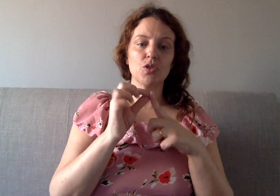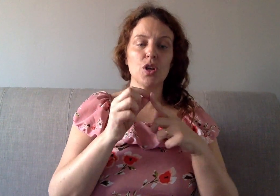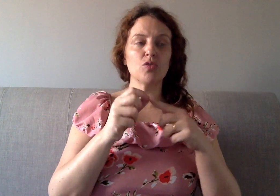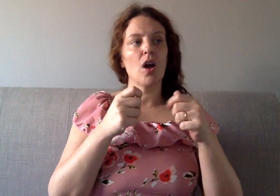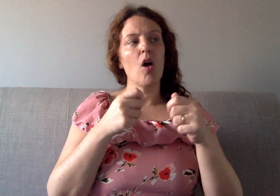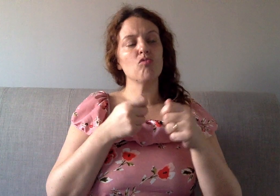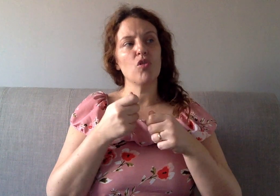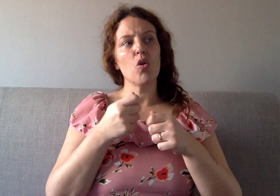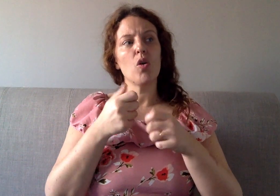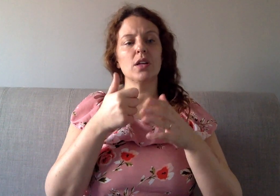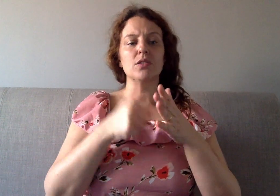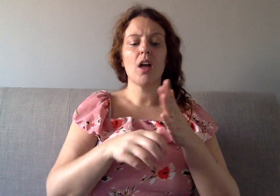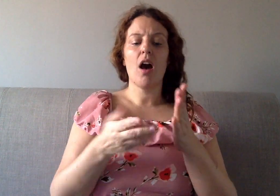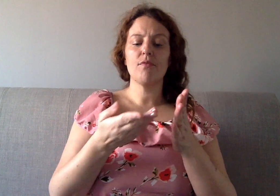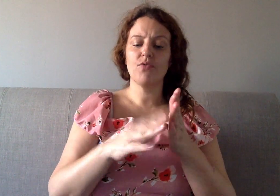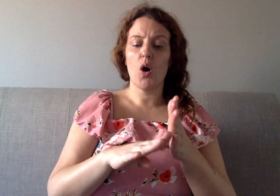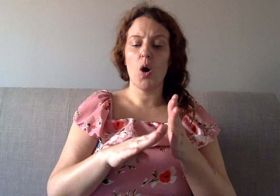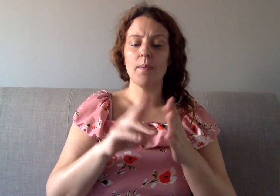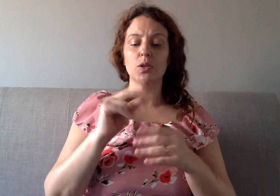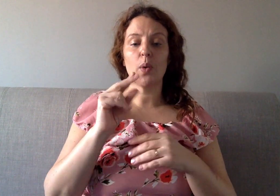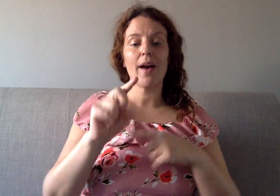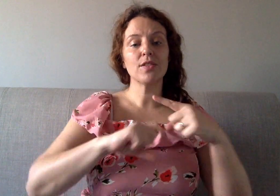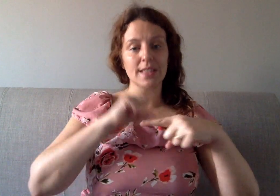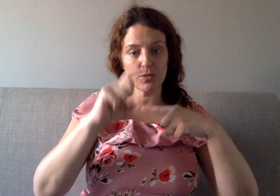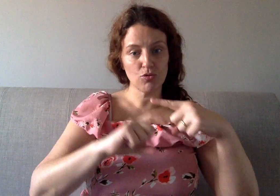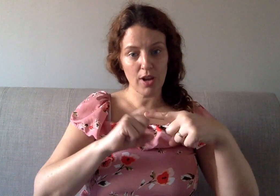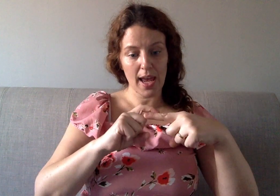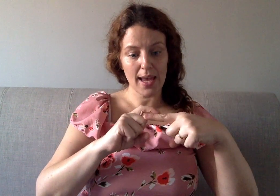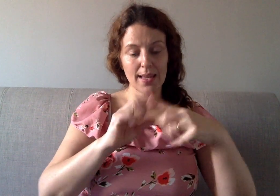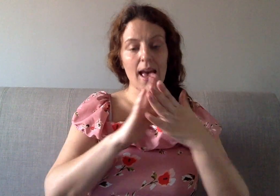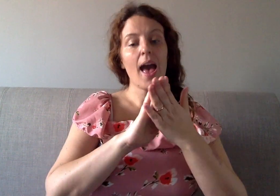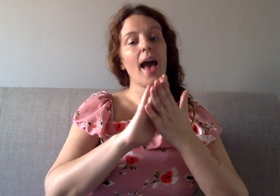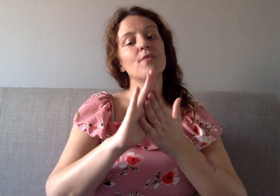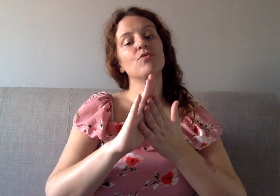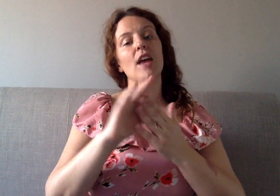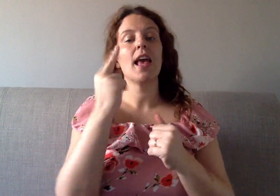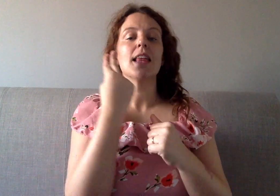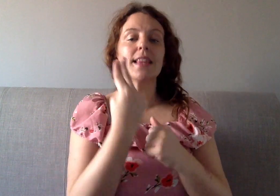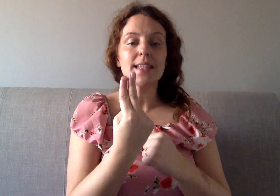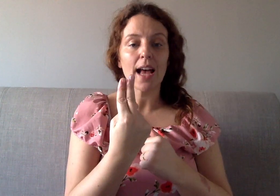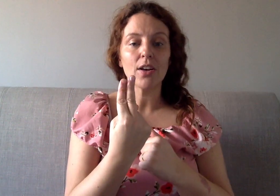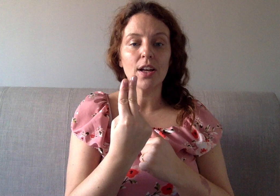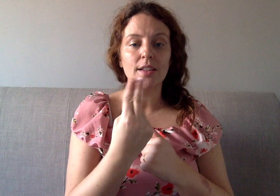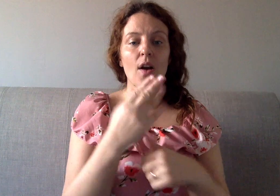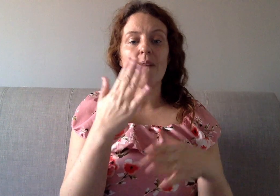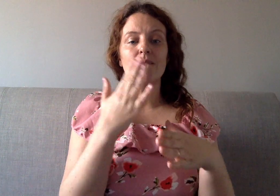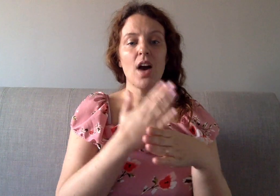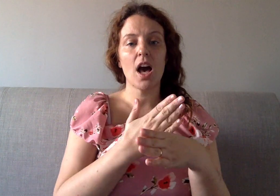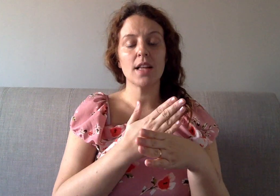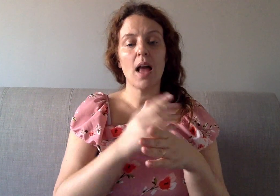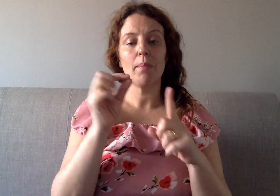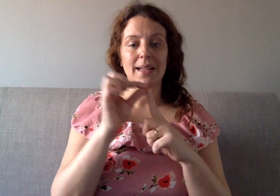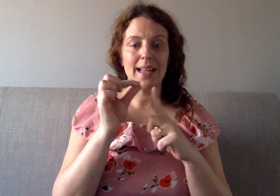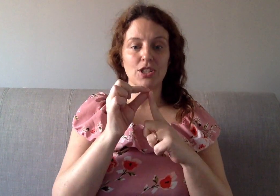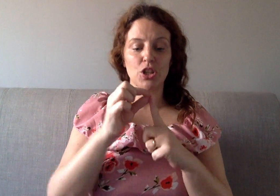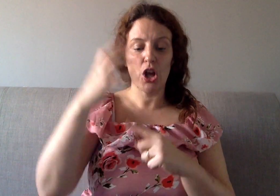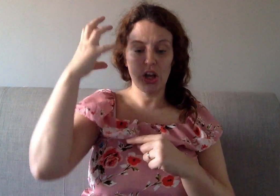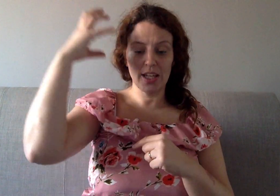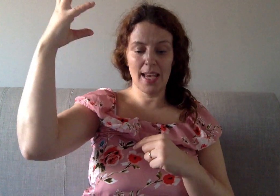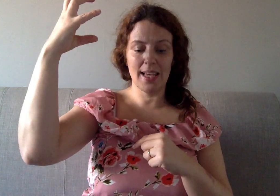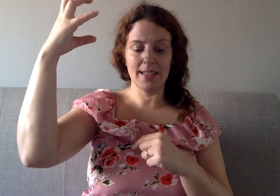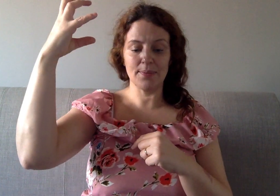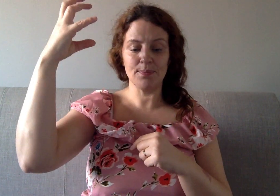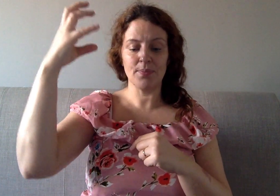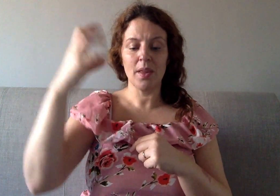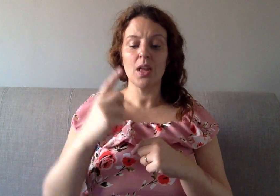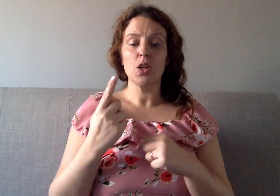The Plantagenets ruled from the 12th Century, Henry 2nd was the first Plantagenet king.